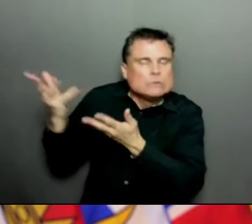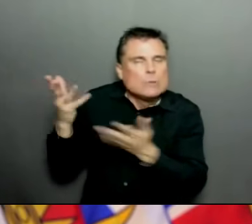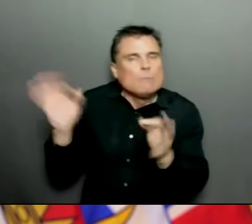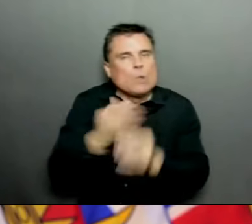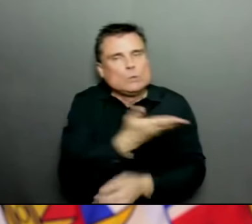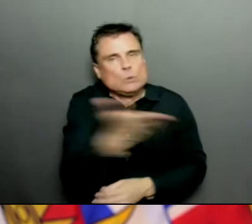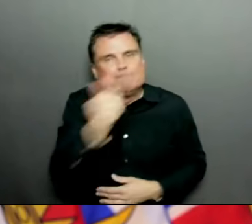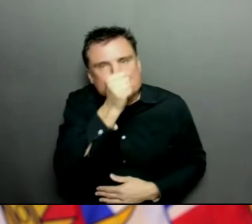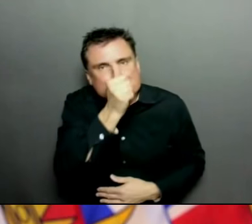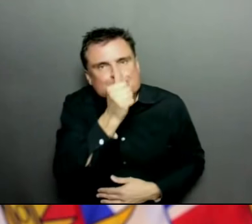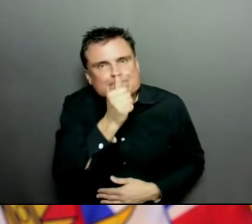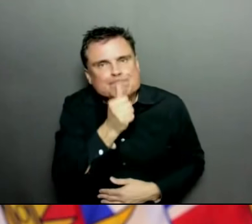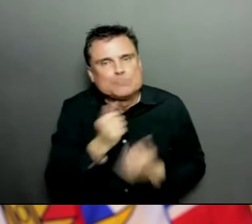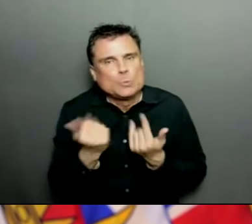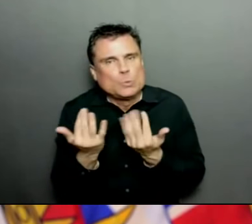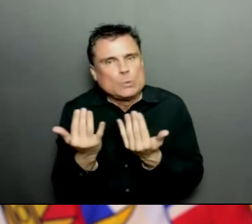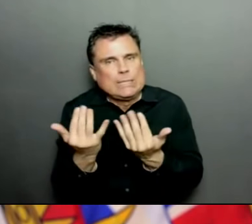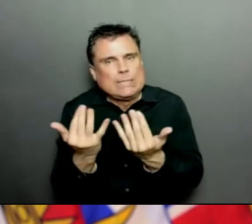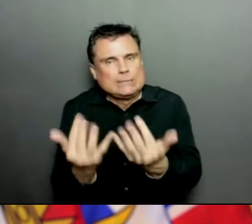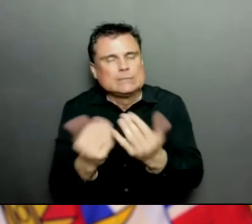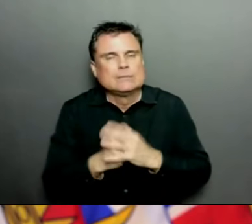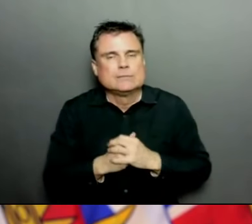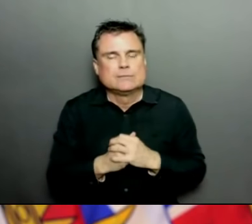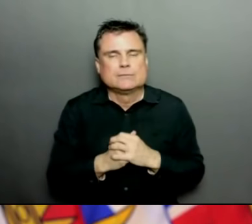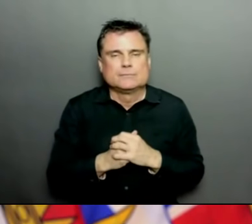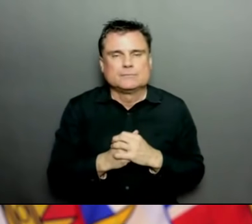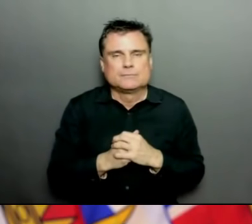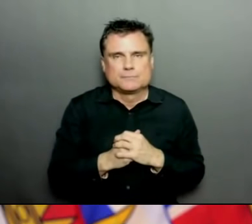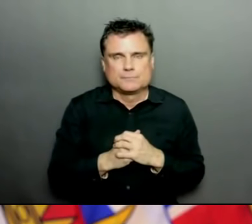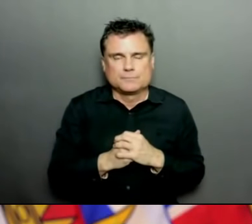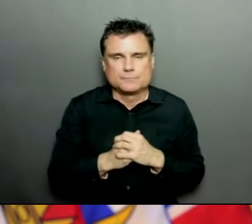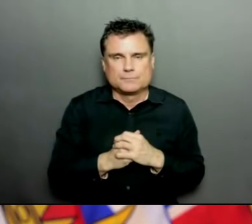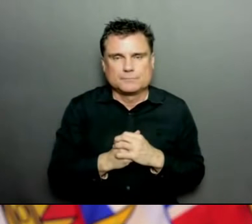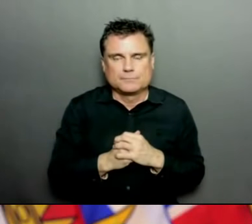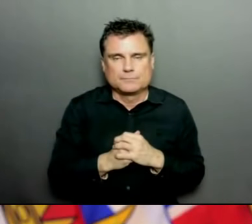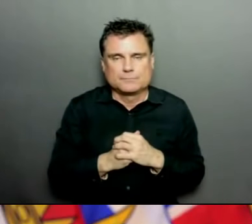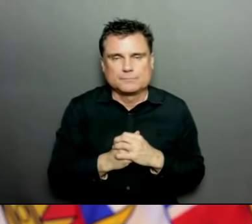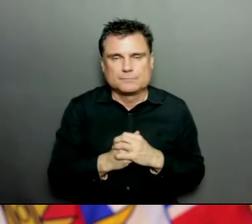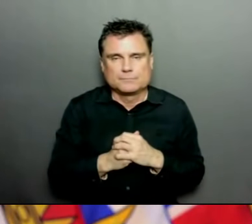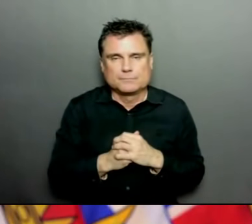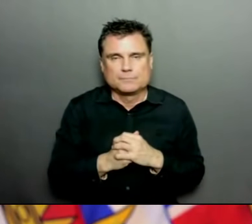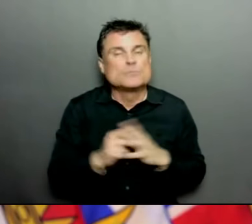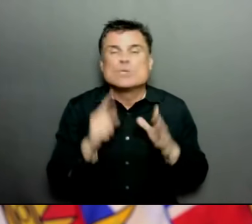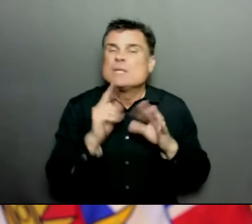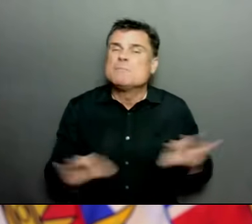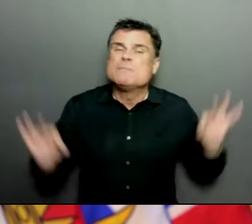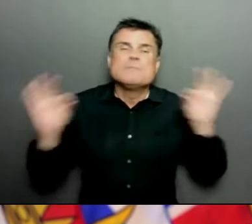about trying to get this through. The important thing is that yes, we are now in